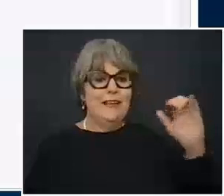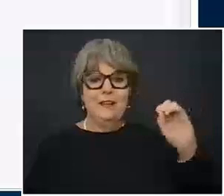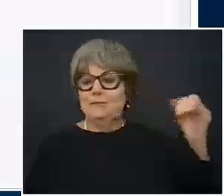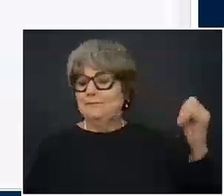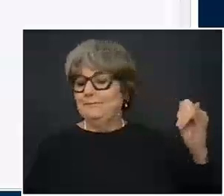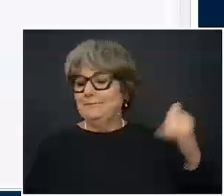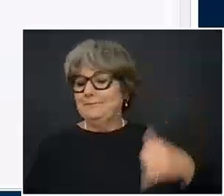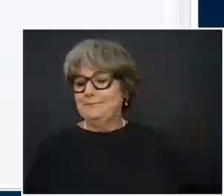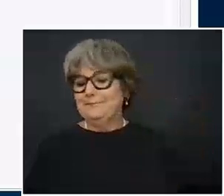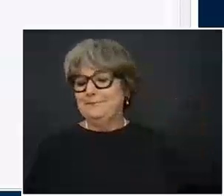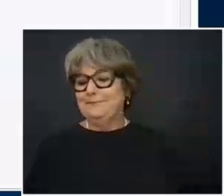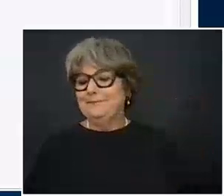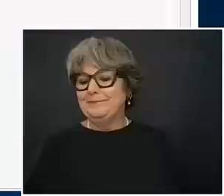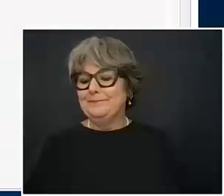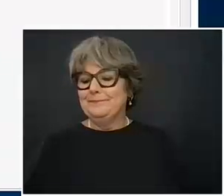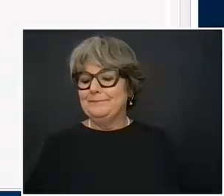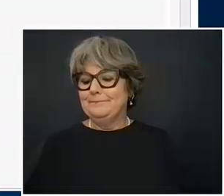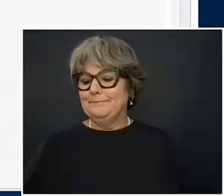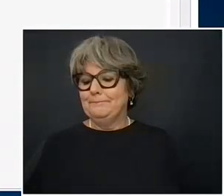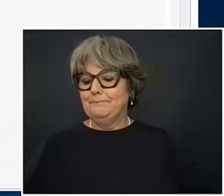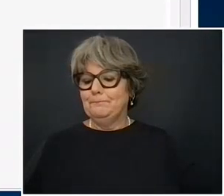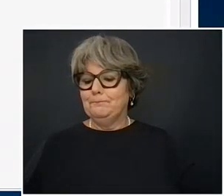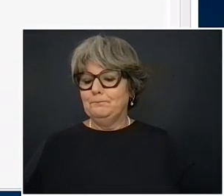advisory committee's recommendations.